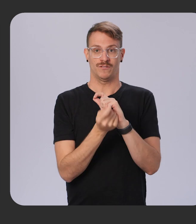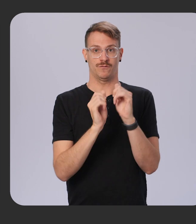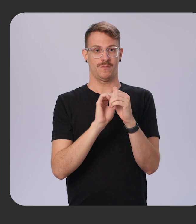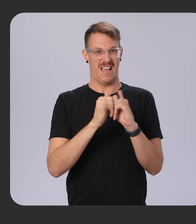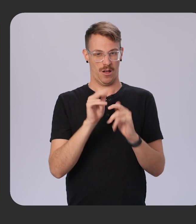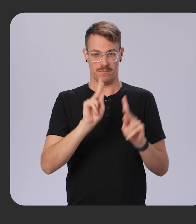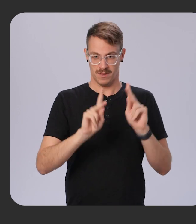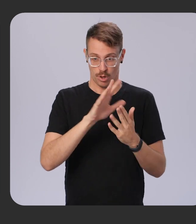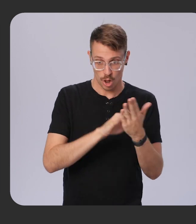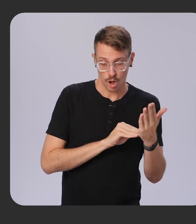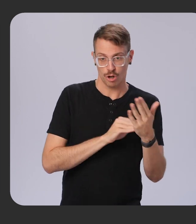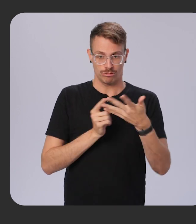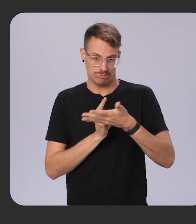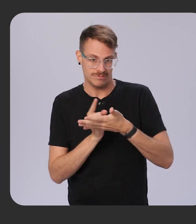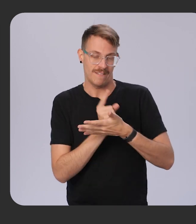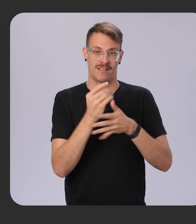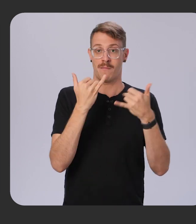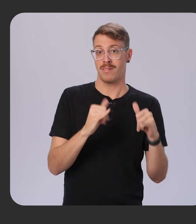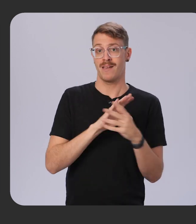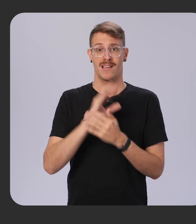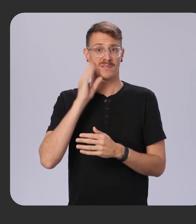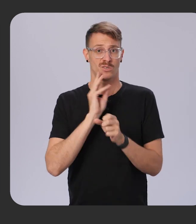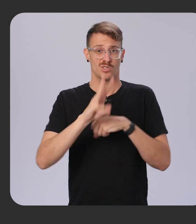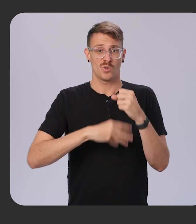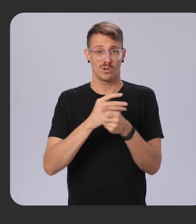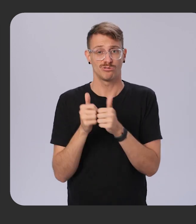navigate, play, and experience the world together.